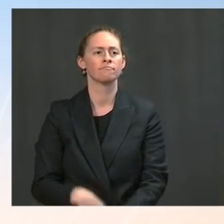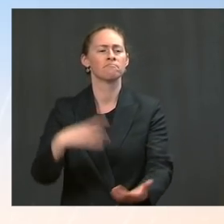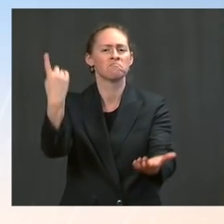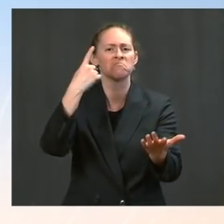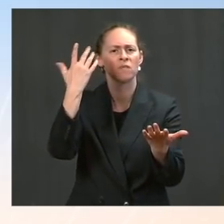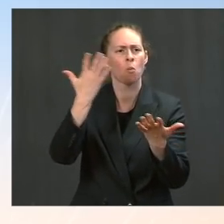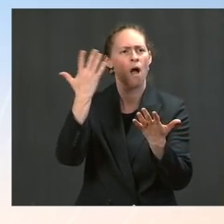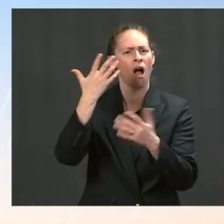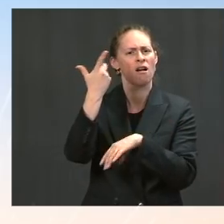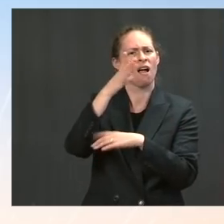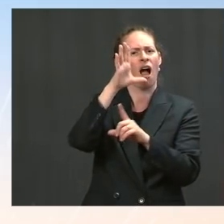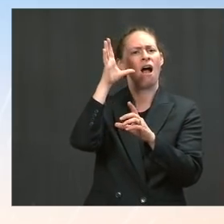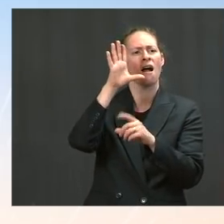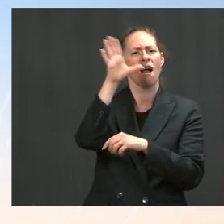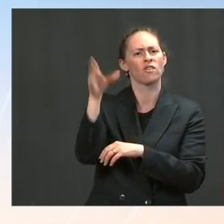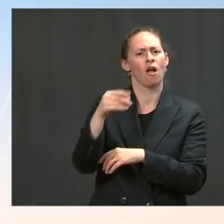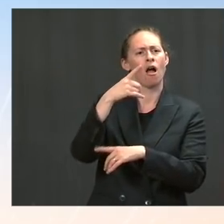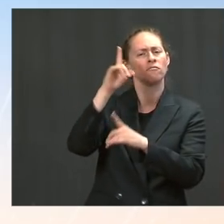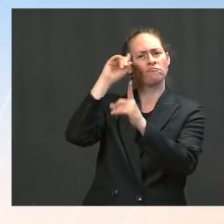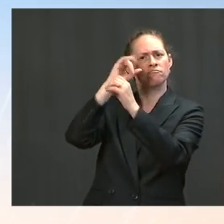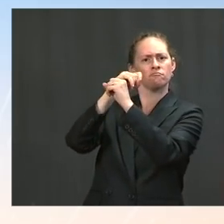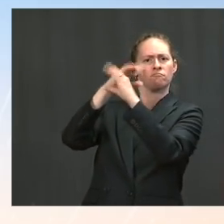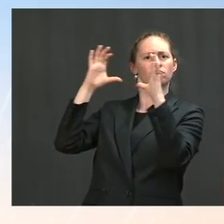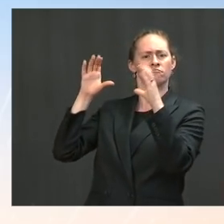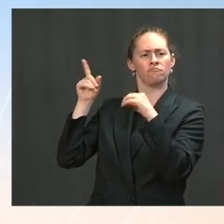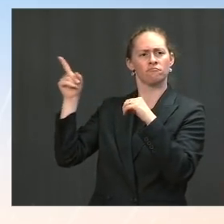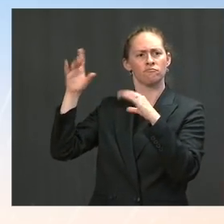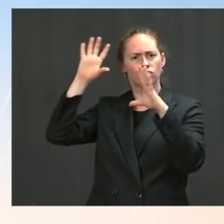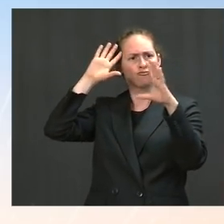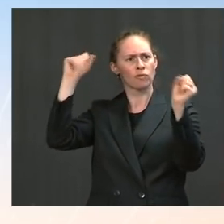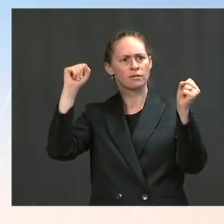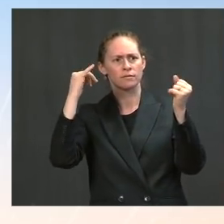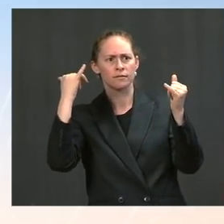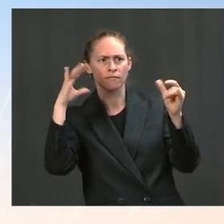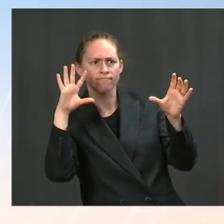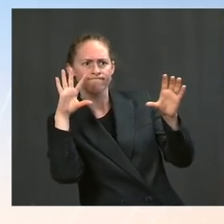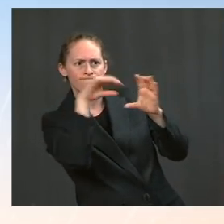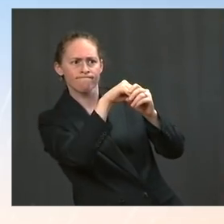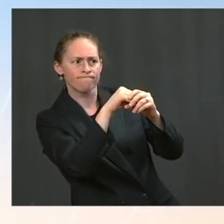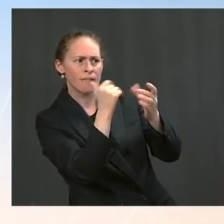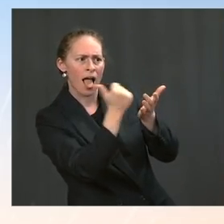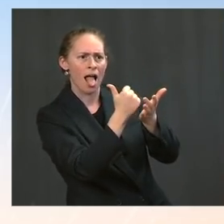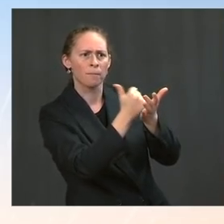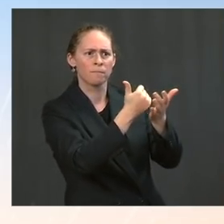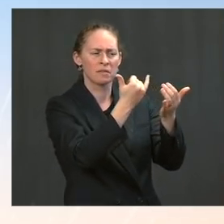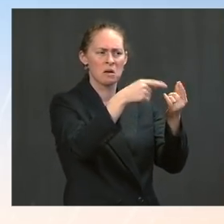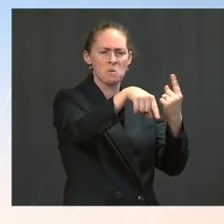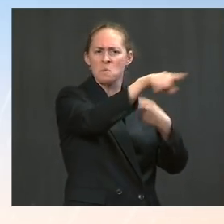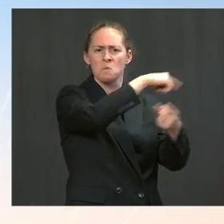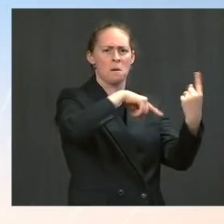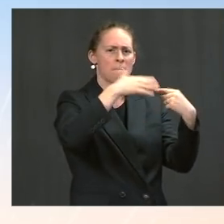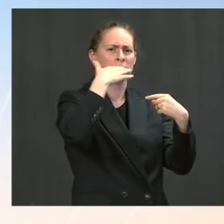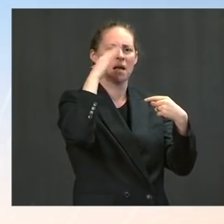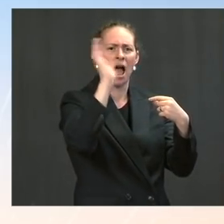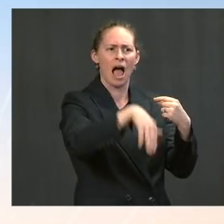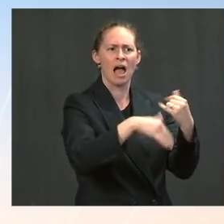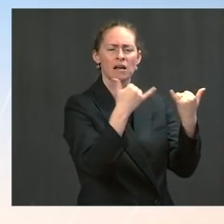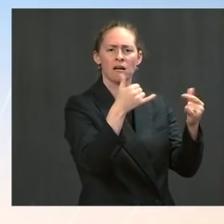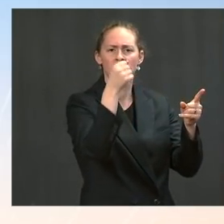in terms of its engagement in helping solving some problems that we are having right now? For example, Angola is fighting corruption.